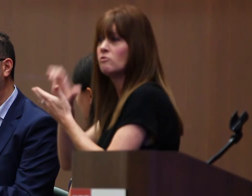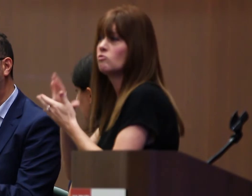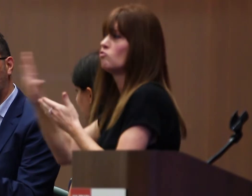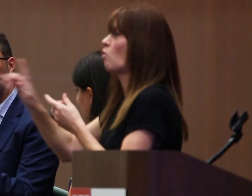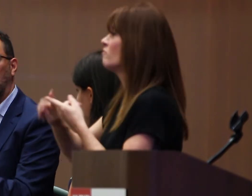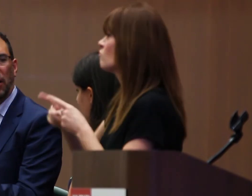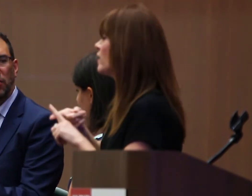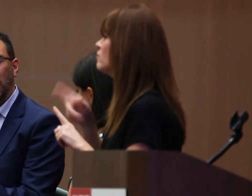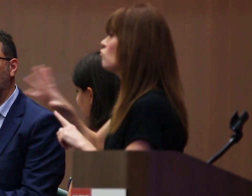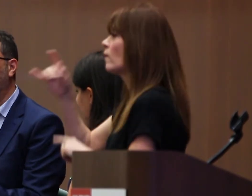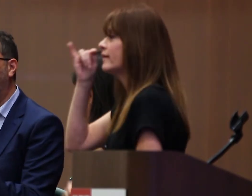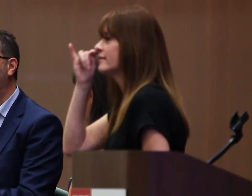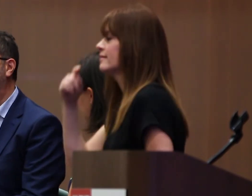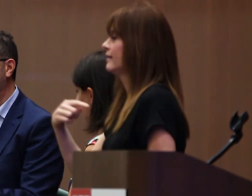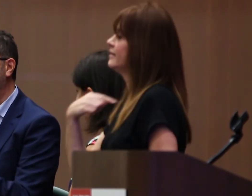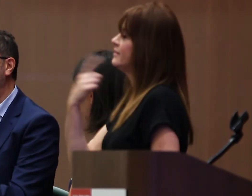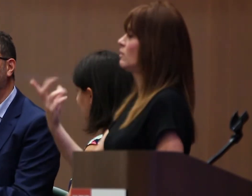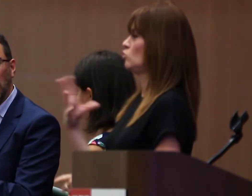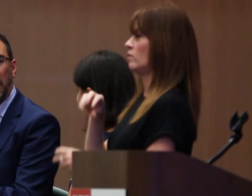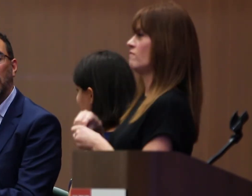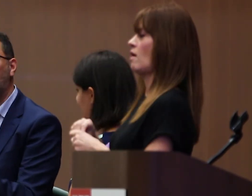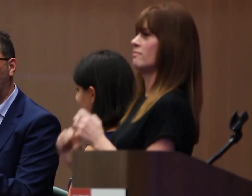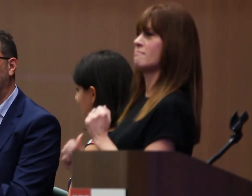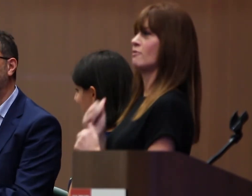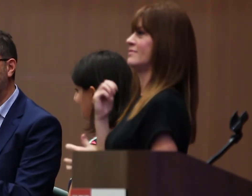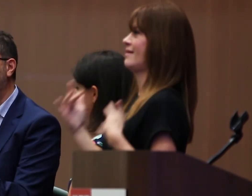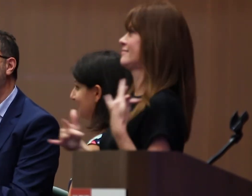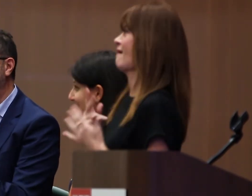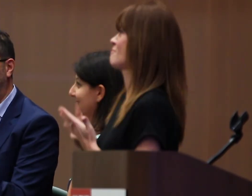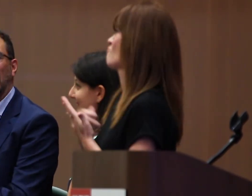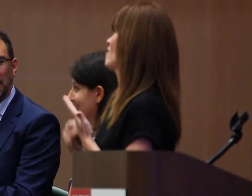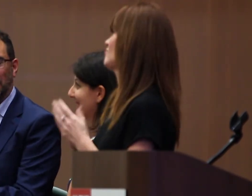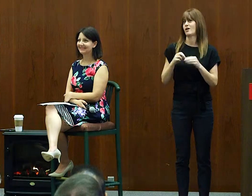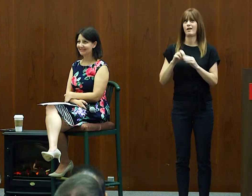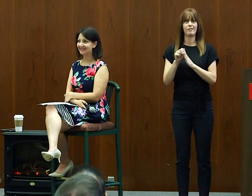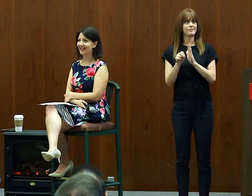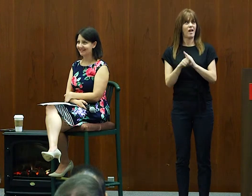or your kids that you are involved in the most exciting project in the state.